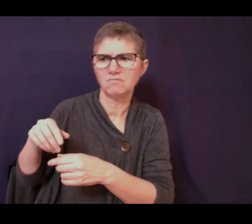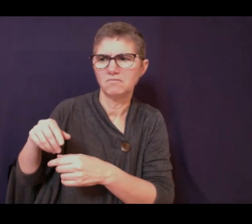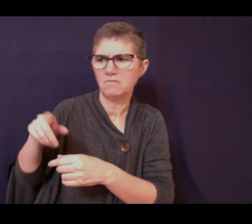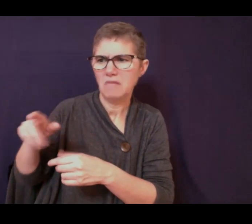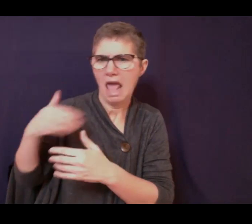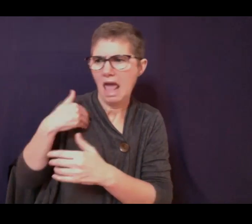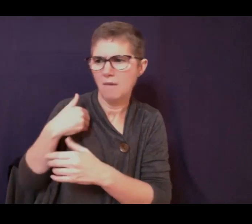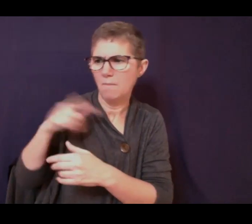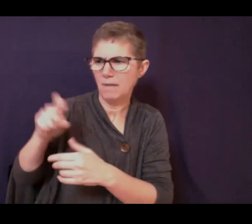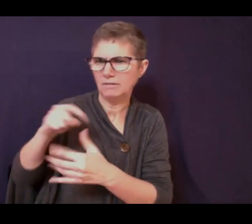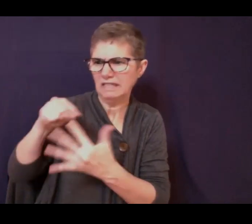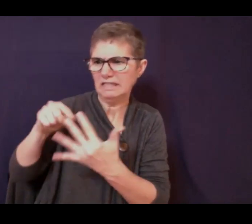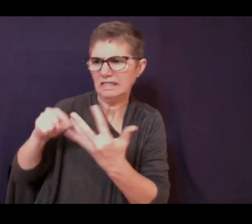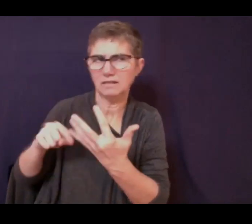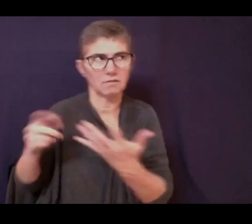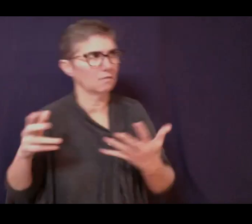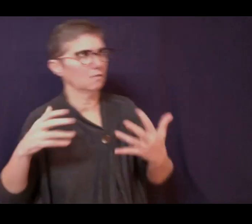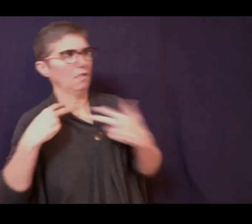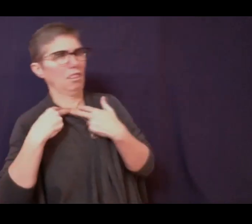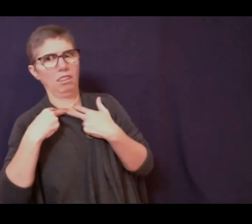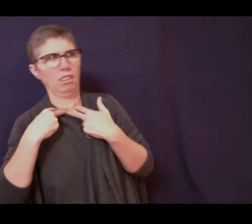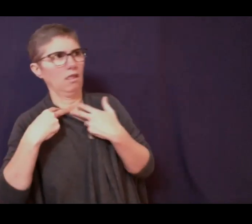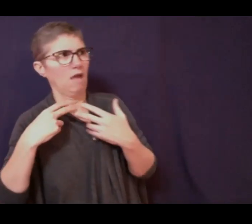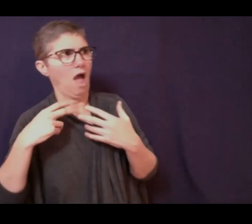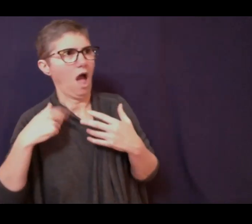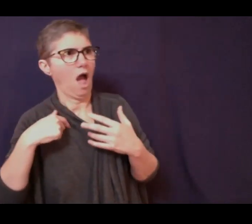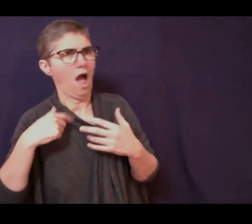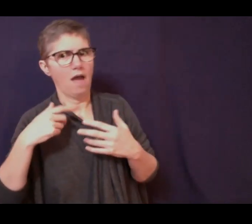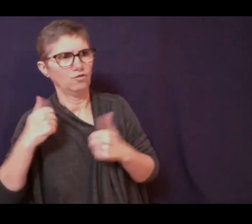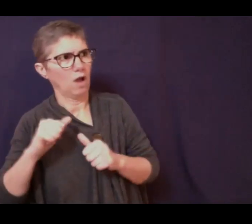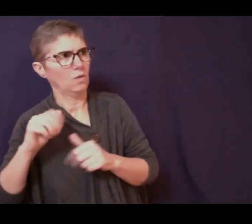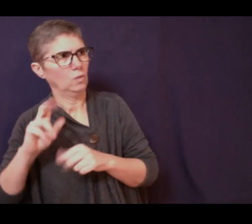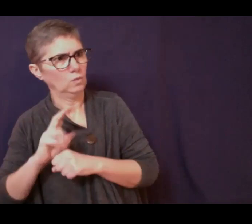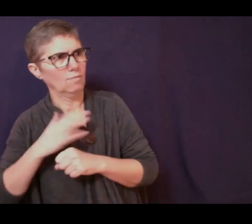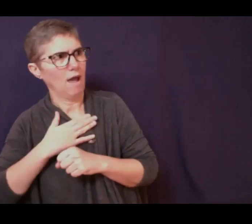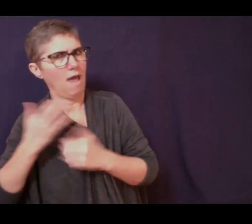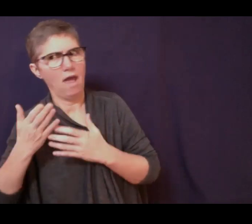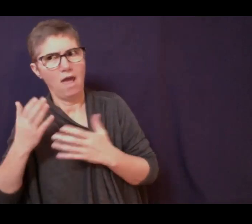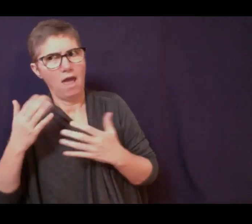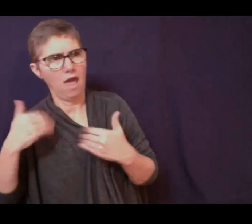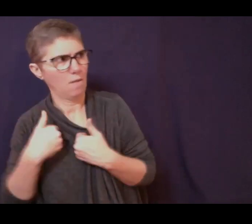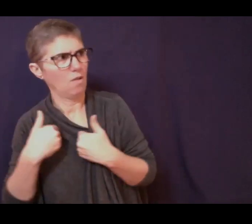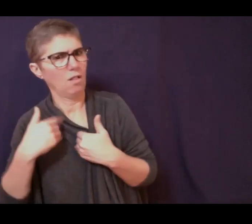animal is sort of going to be obviated right like the person needs to be able to get the